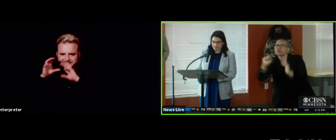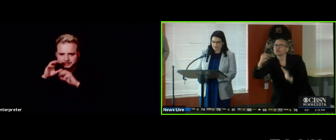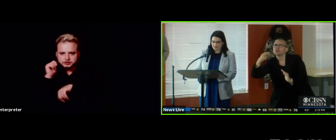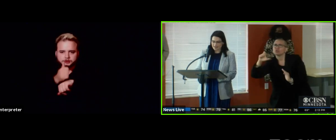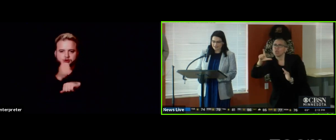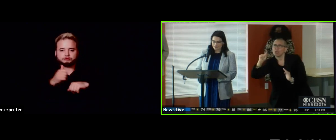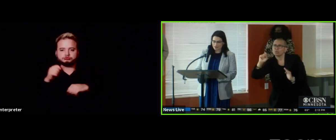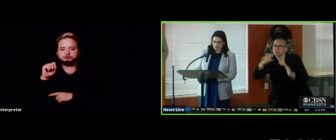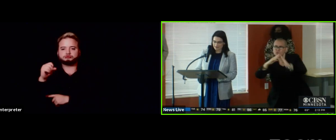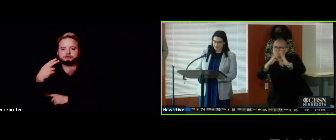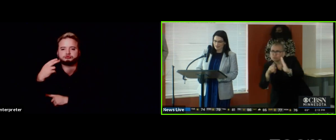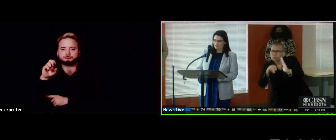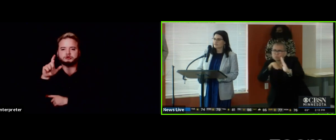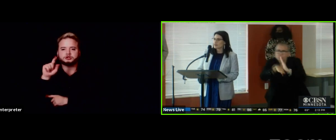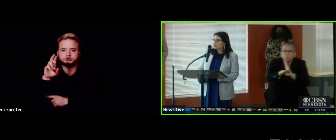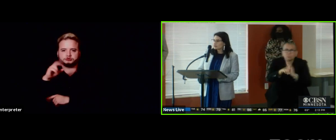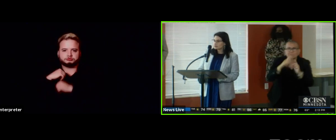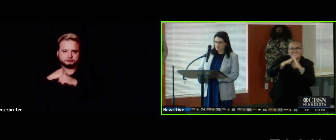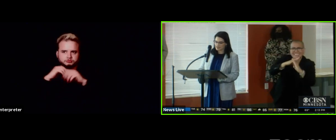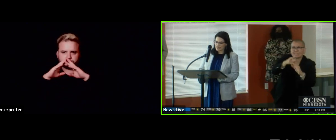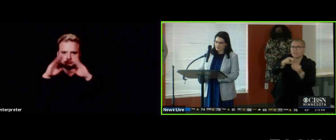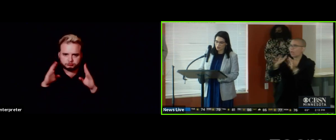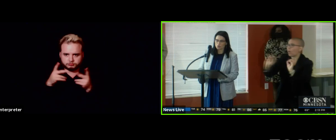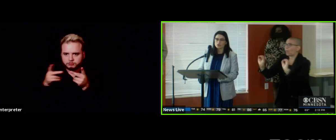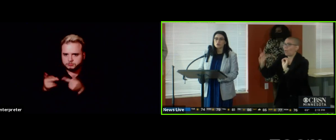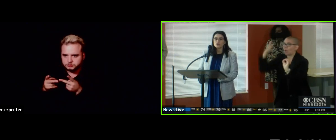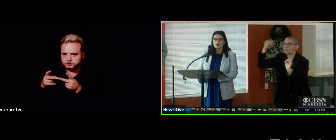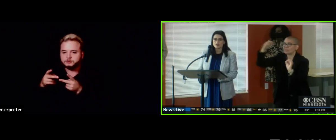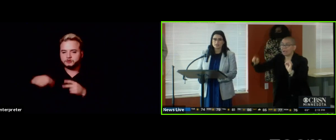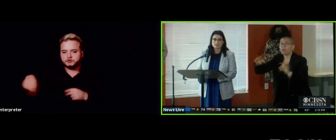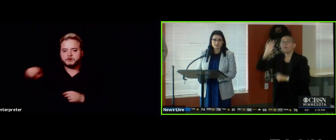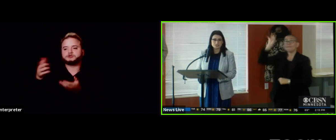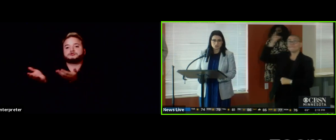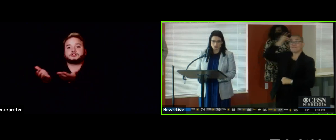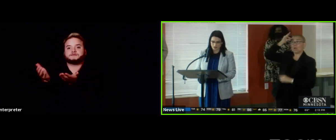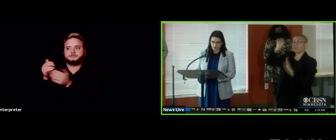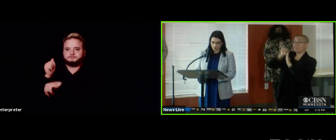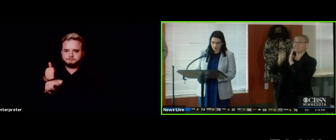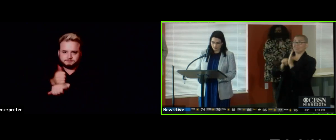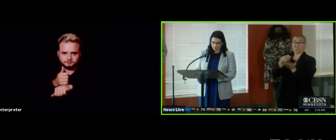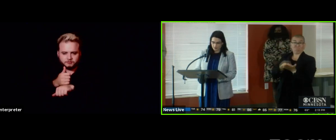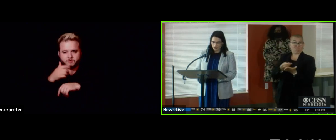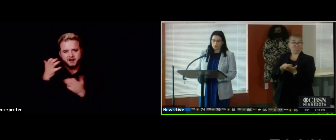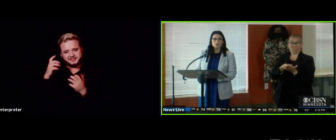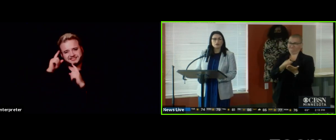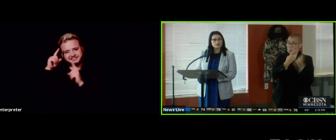is not something that the federal state or local governments can do alone. We are grateful